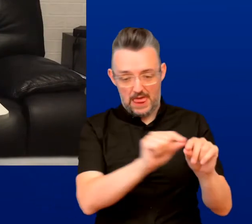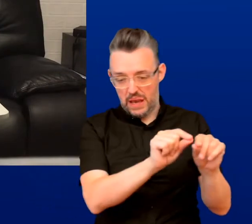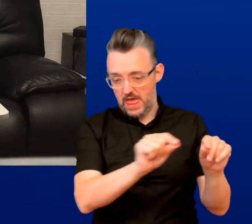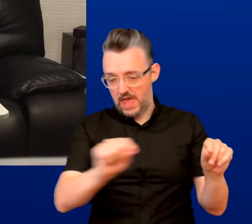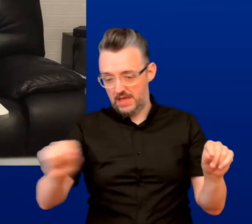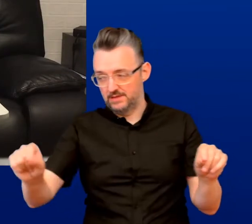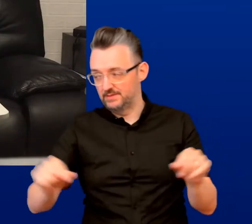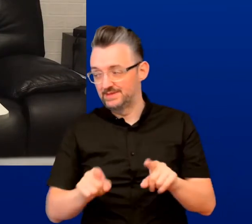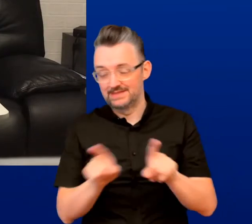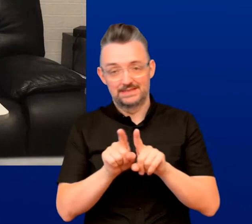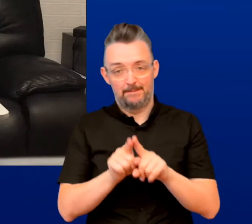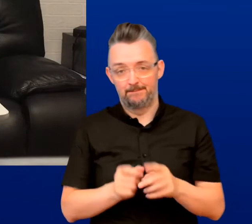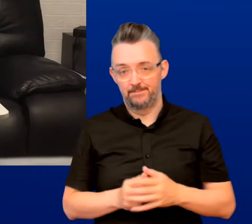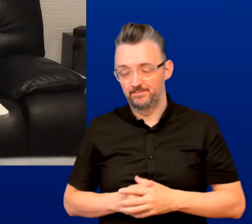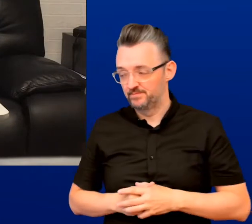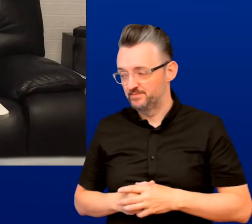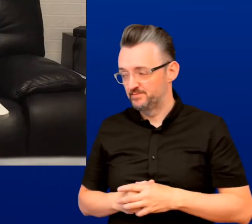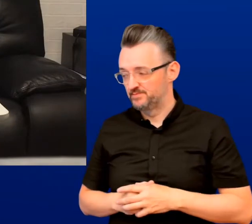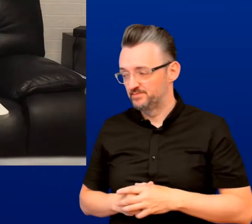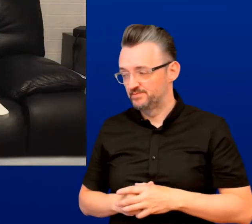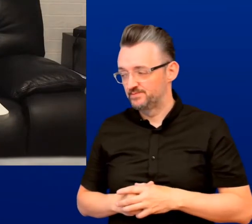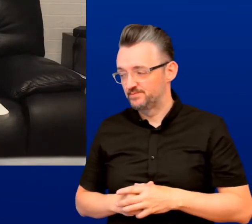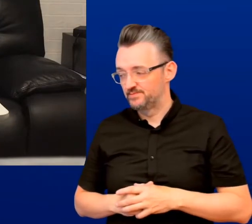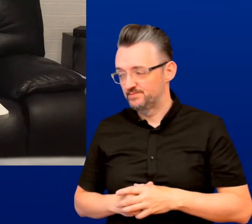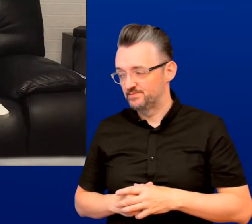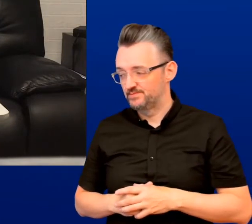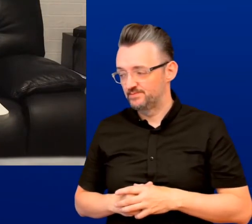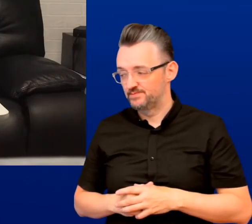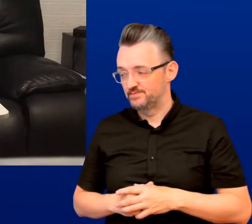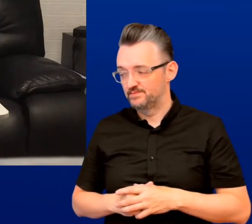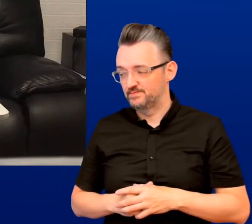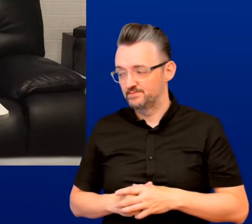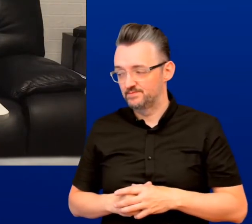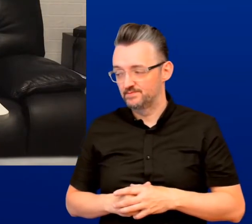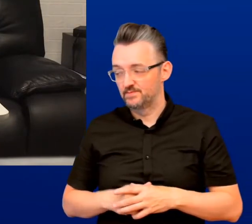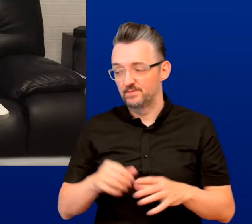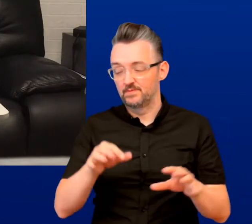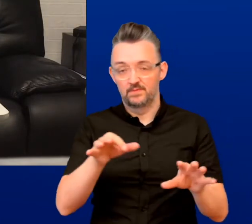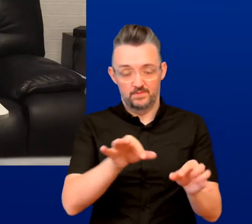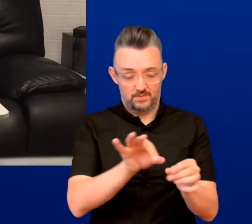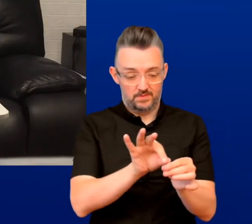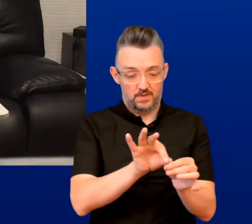a line straight across the paper. I'm opening up the way you would open a